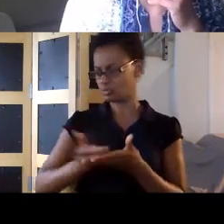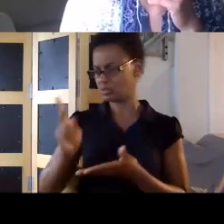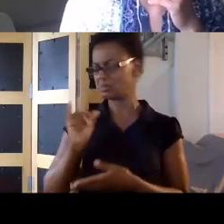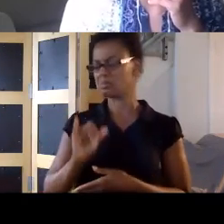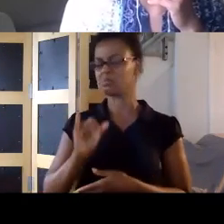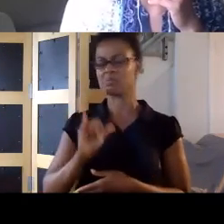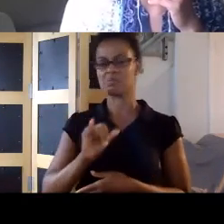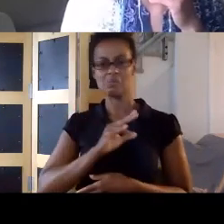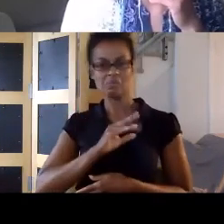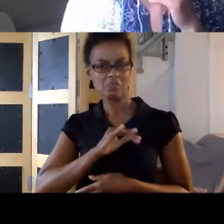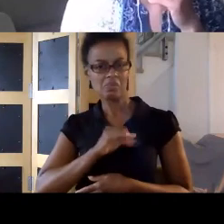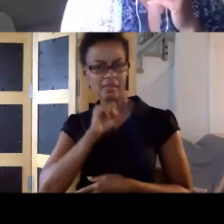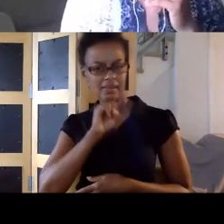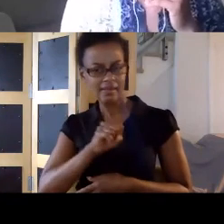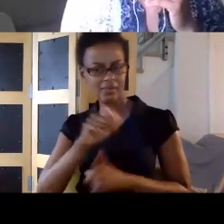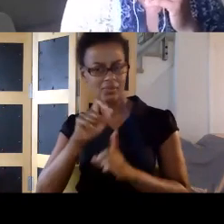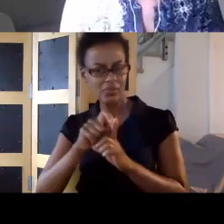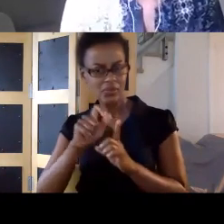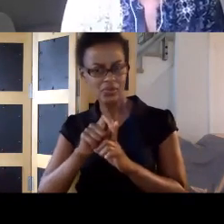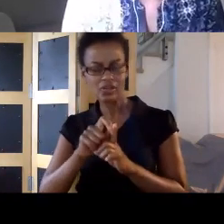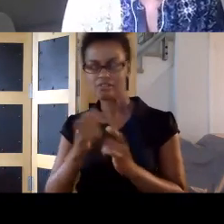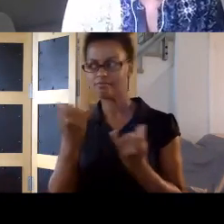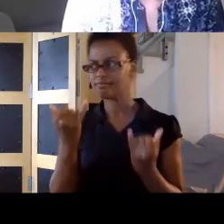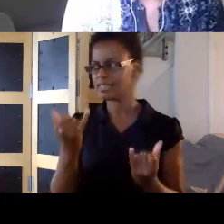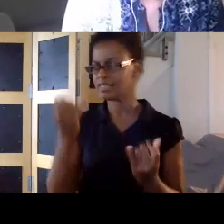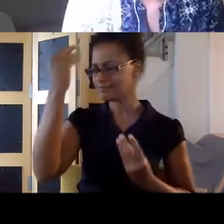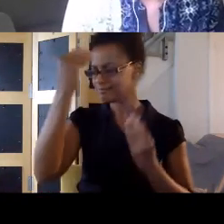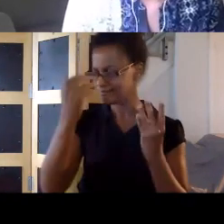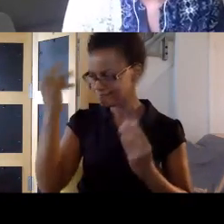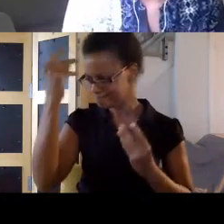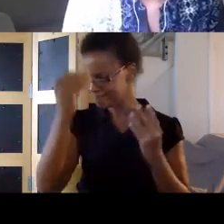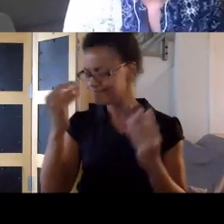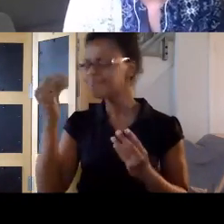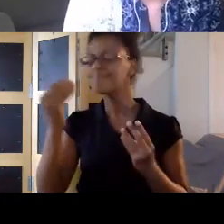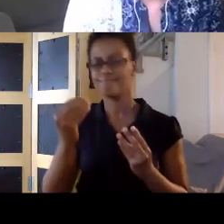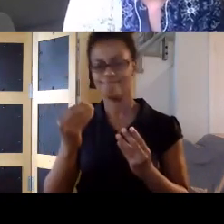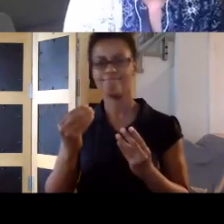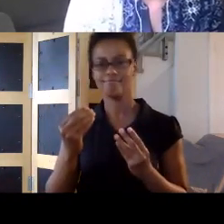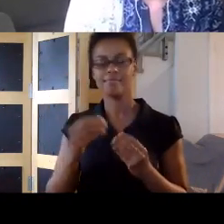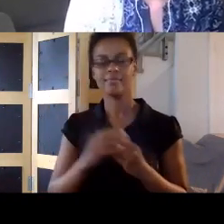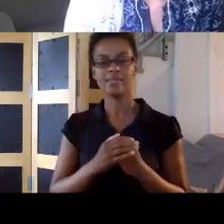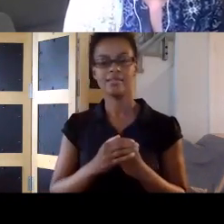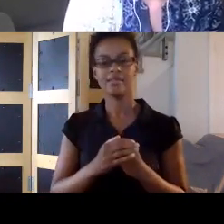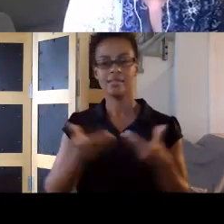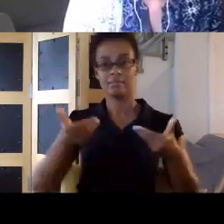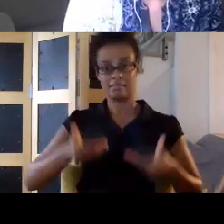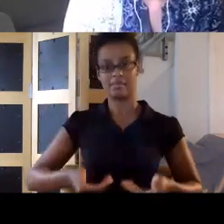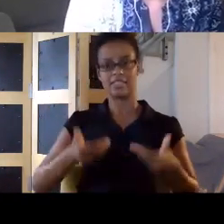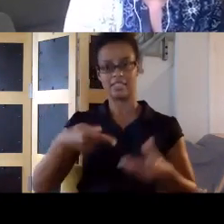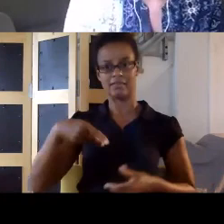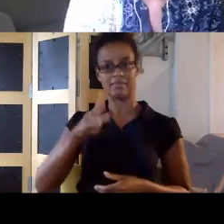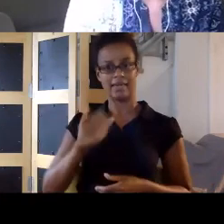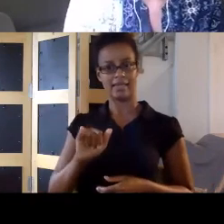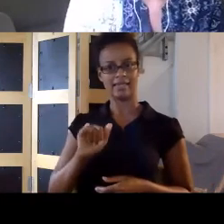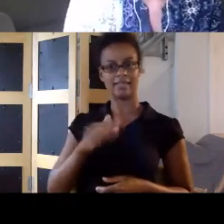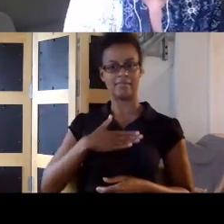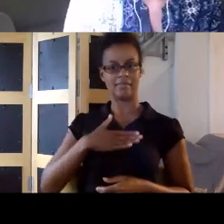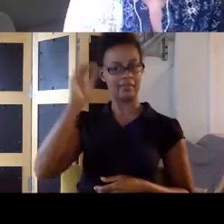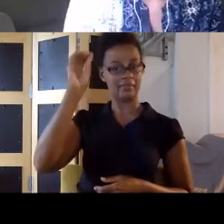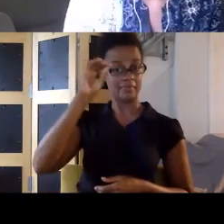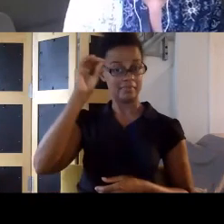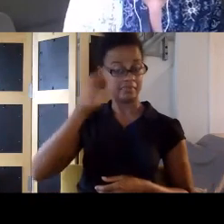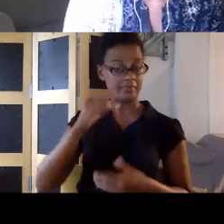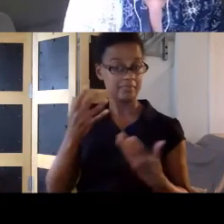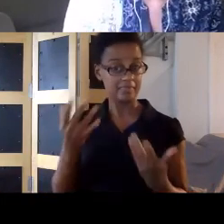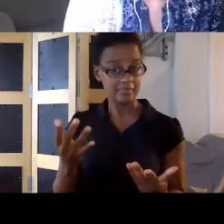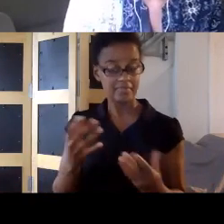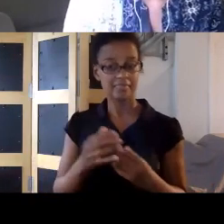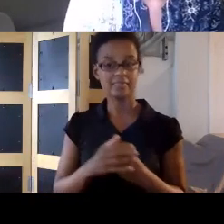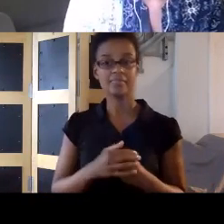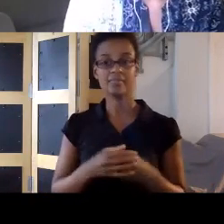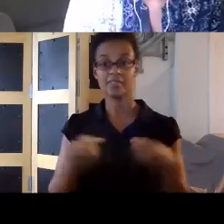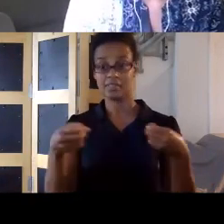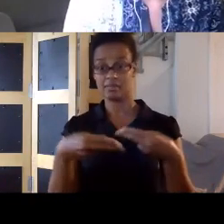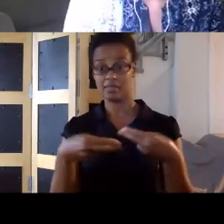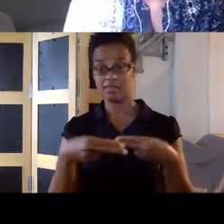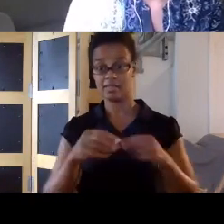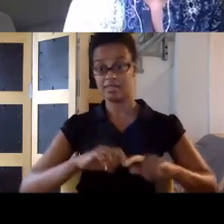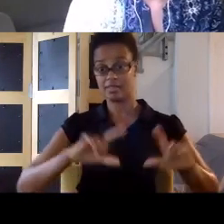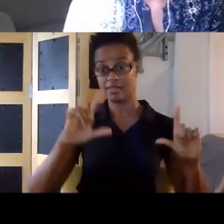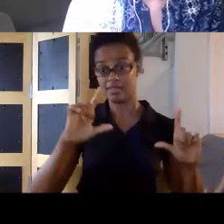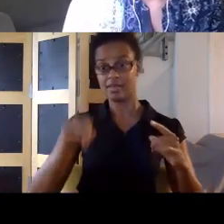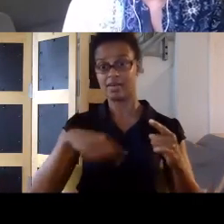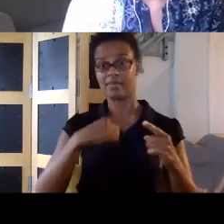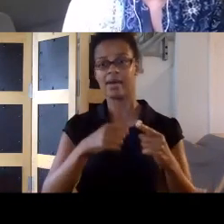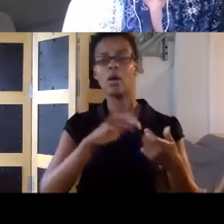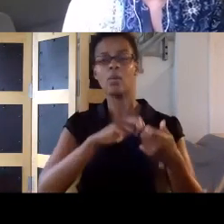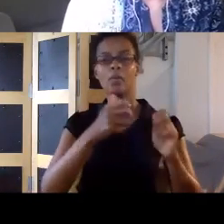And speaking as me, when you put the slide up about the problem woman of colour, I know